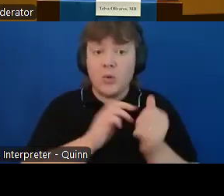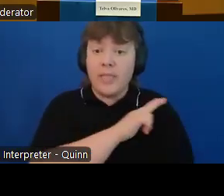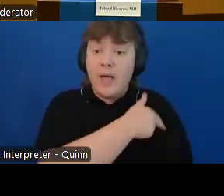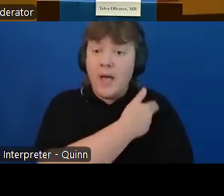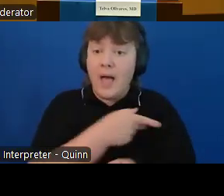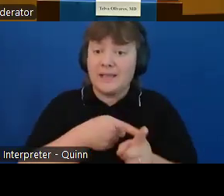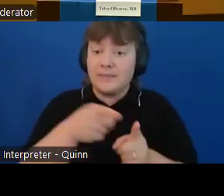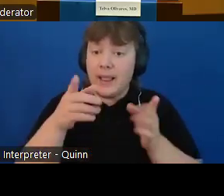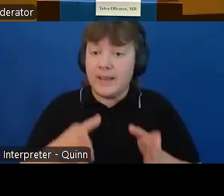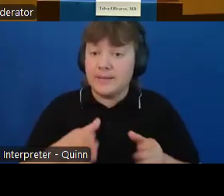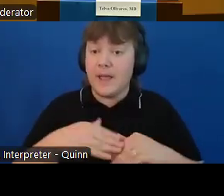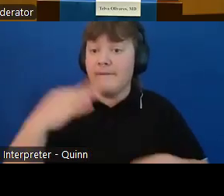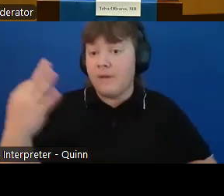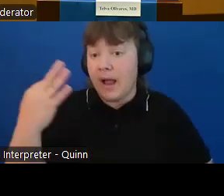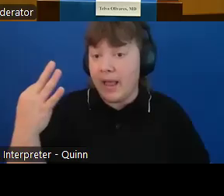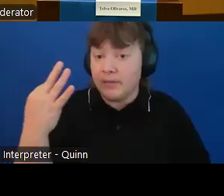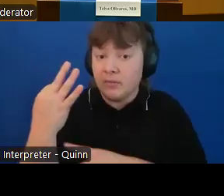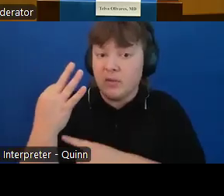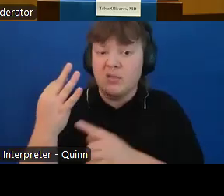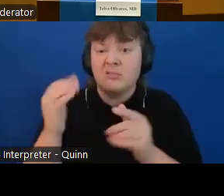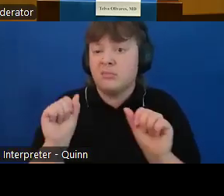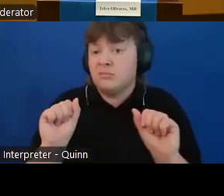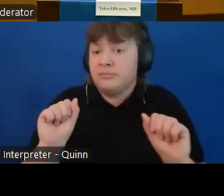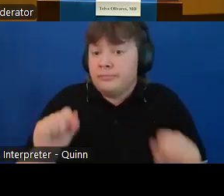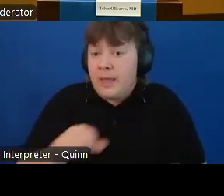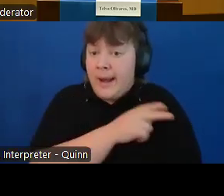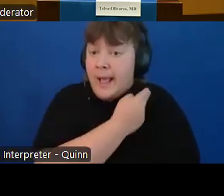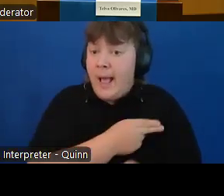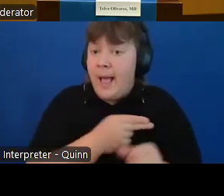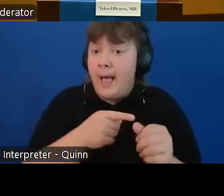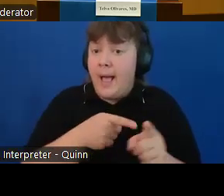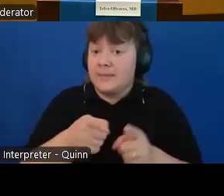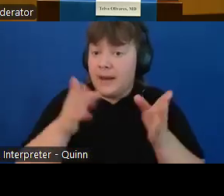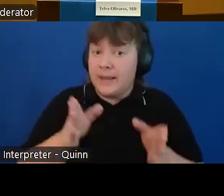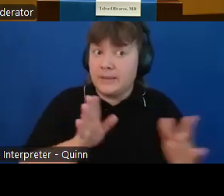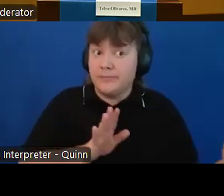on Friday. It's possible for a hospitalist to reach out to me with a patient who's seriously